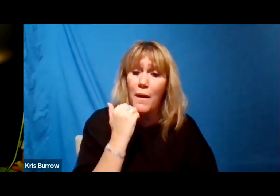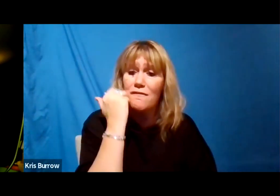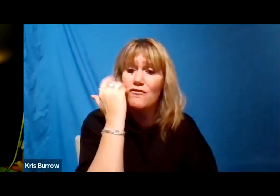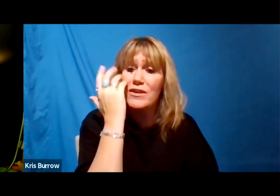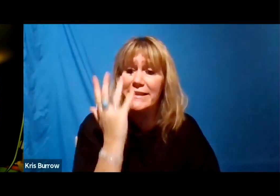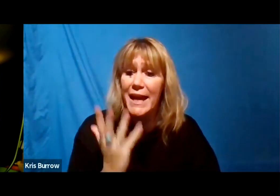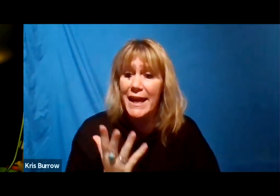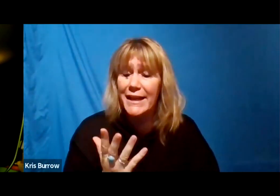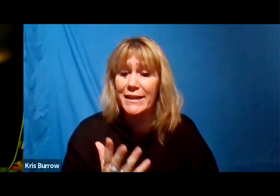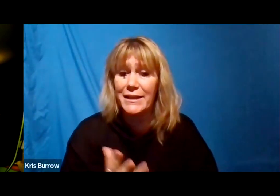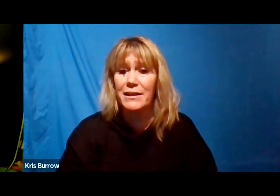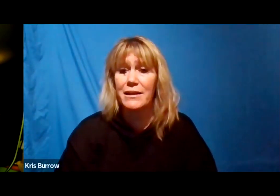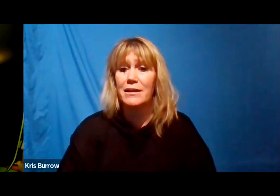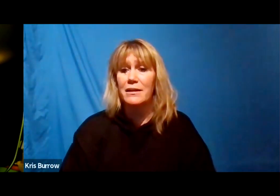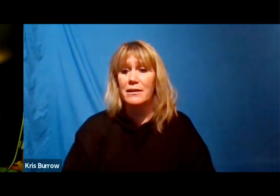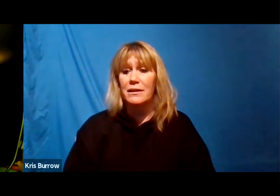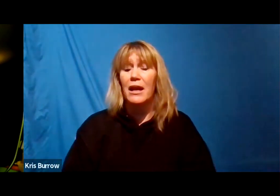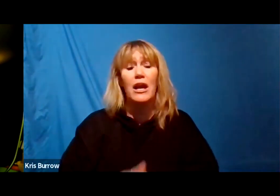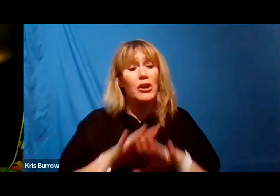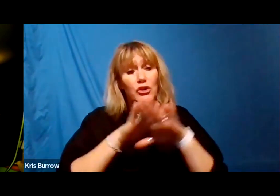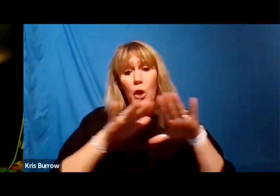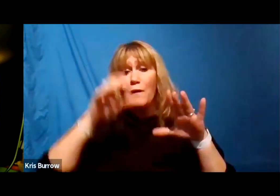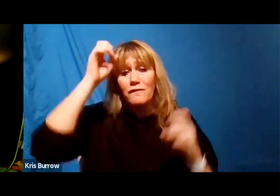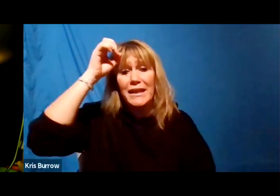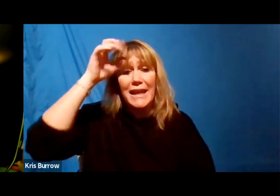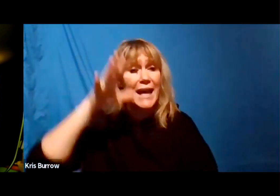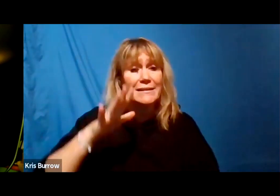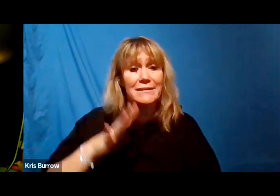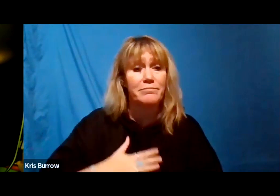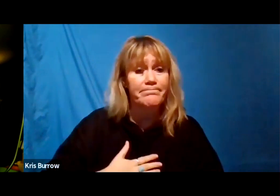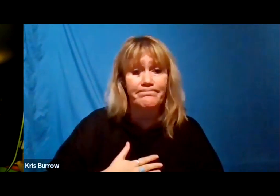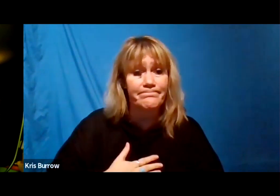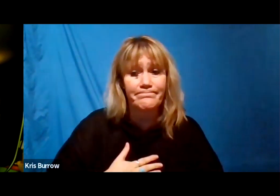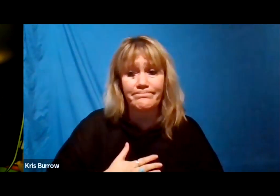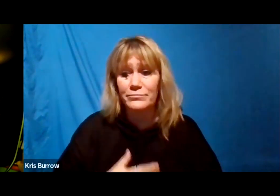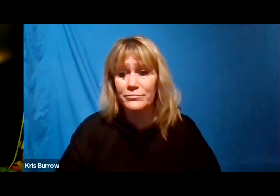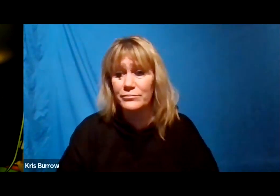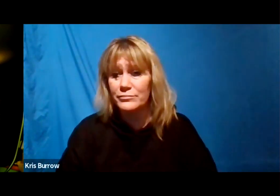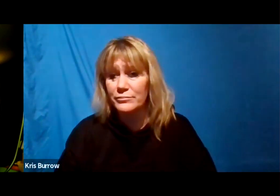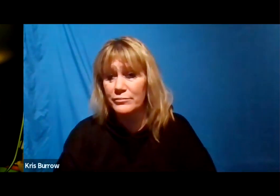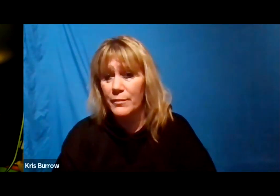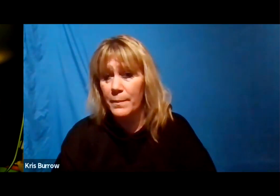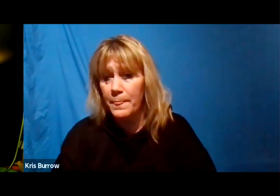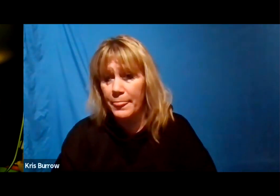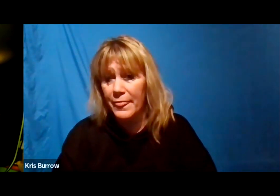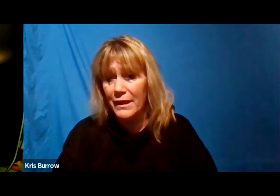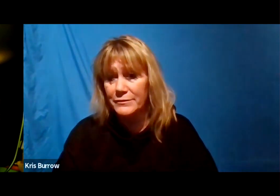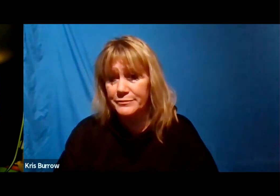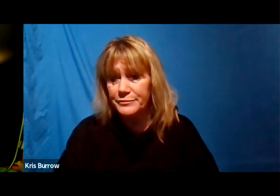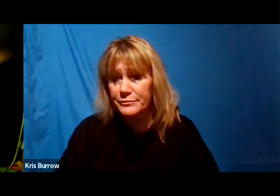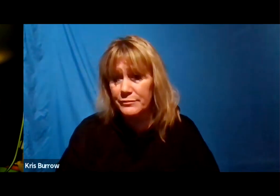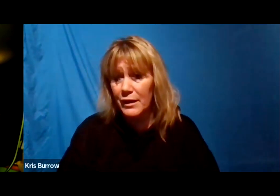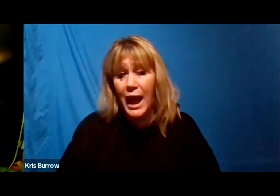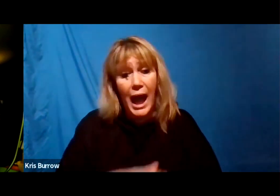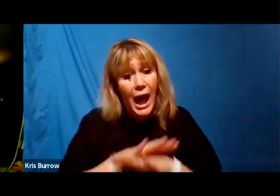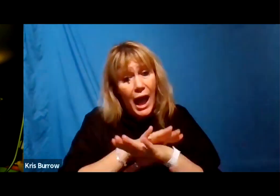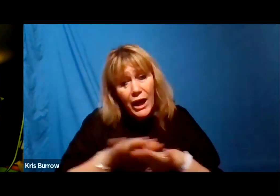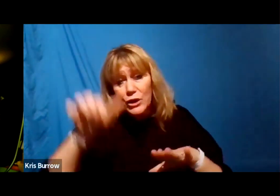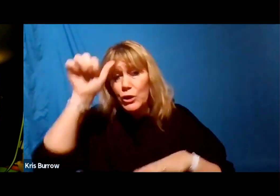About staying true to yourself. From my point of view it's about not writing cheesy pop songs,